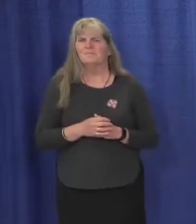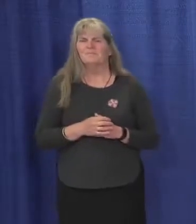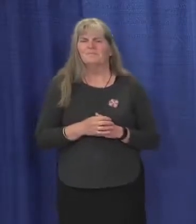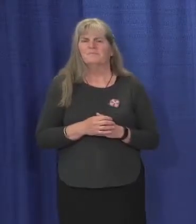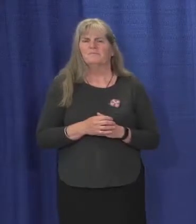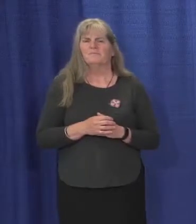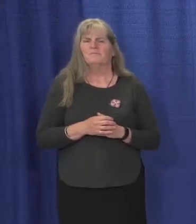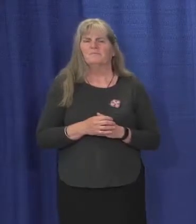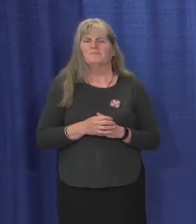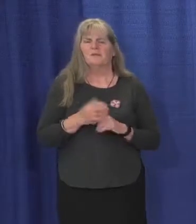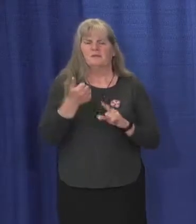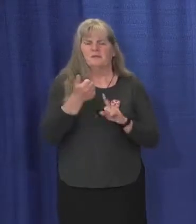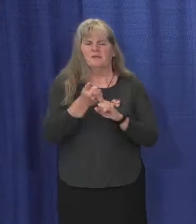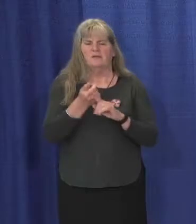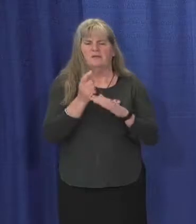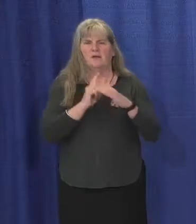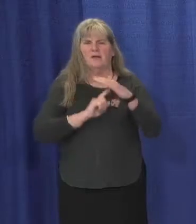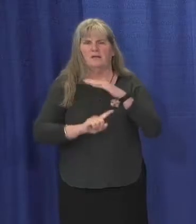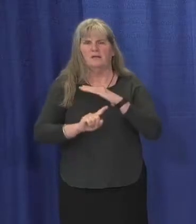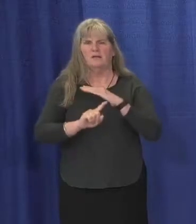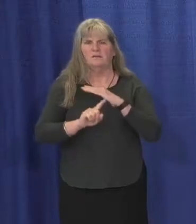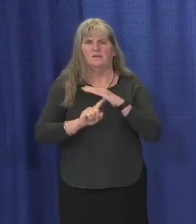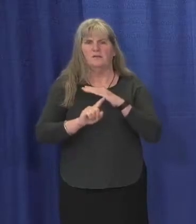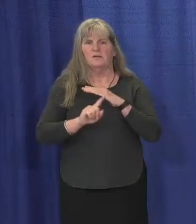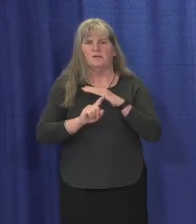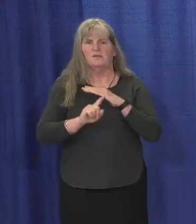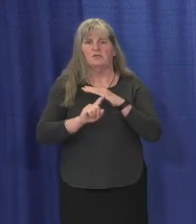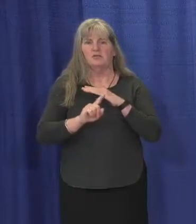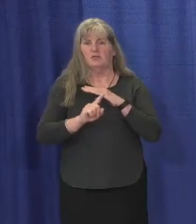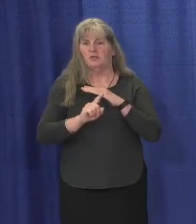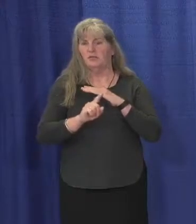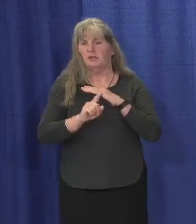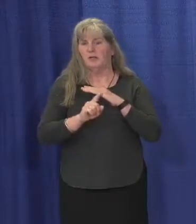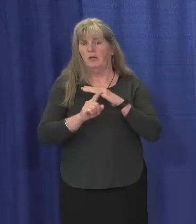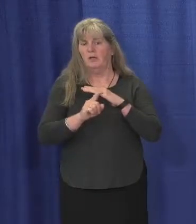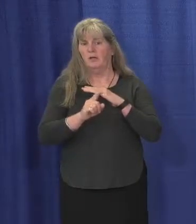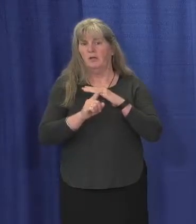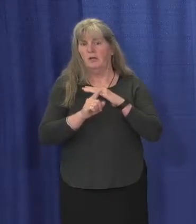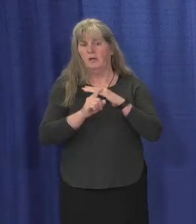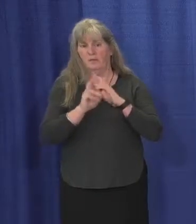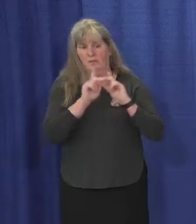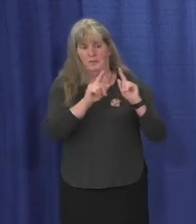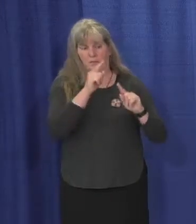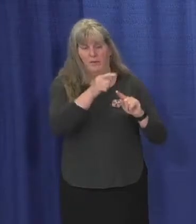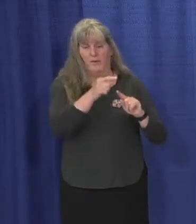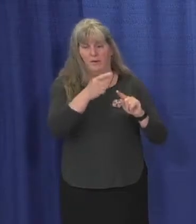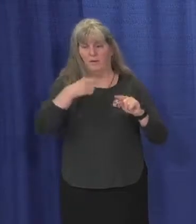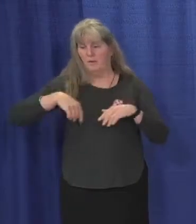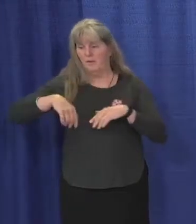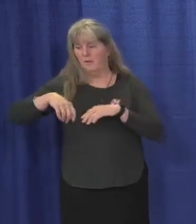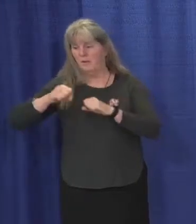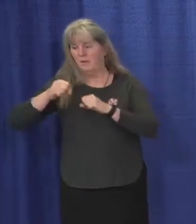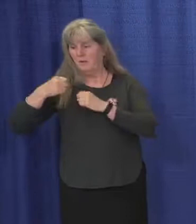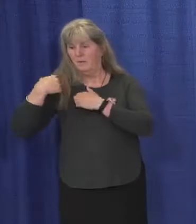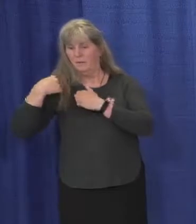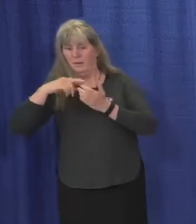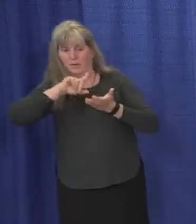Reporter: I'm wondering about whether self-isolation checkouts have gone out?